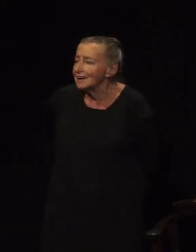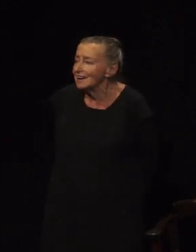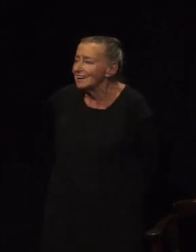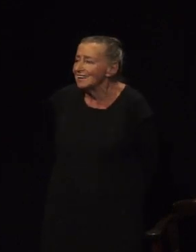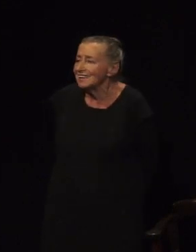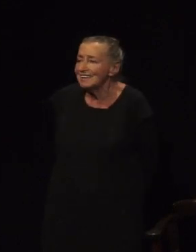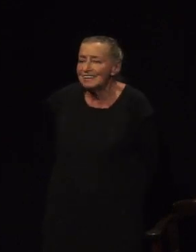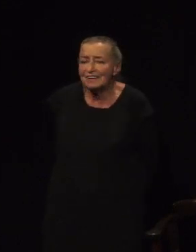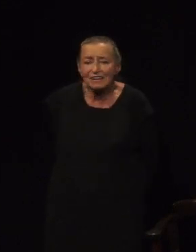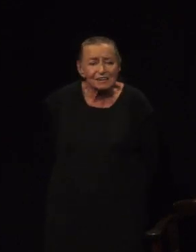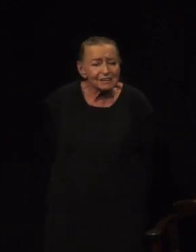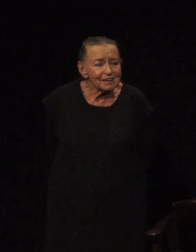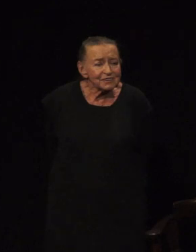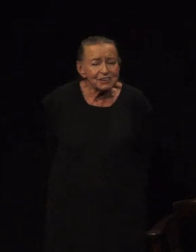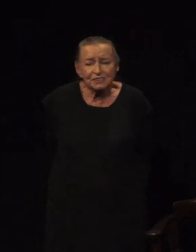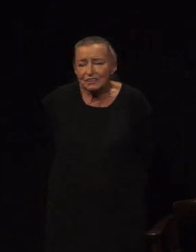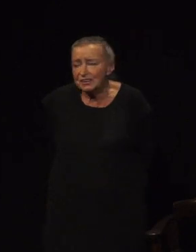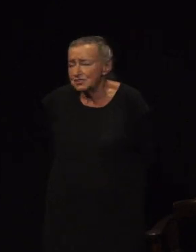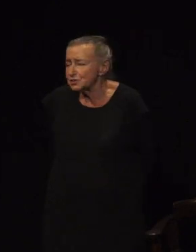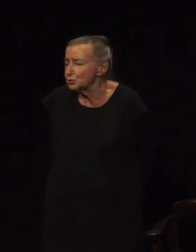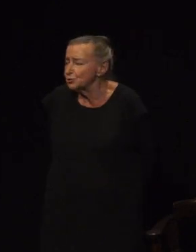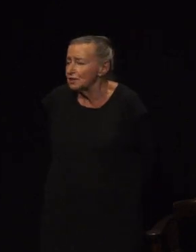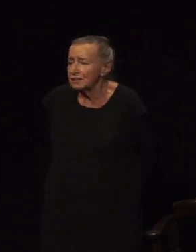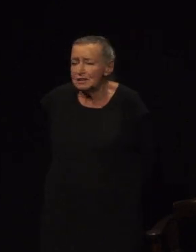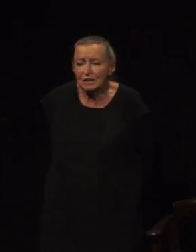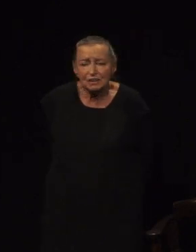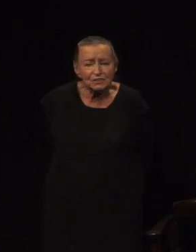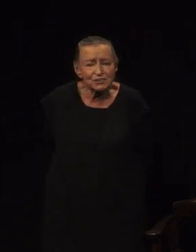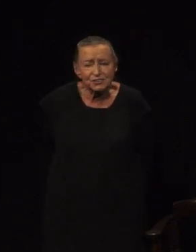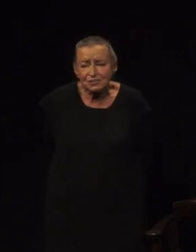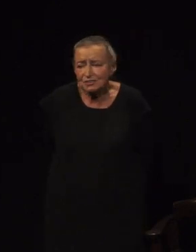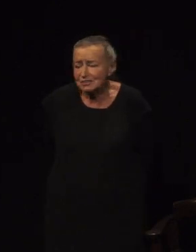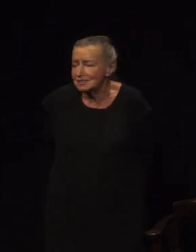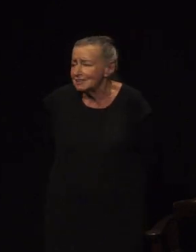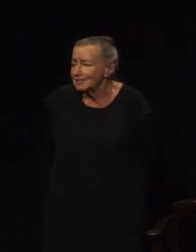Some of the high strings whine